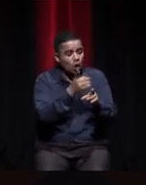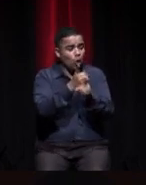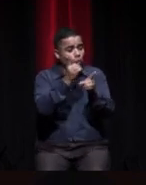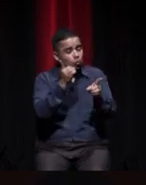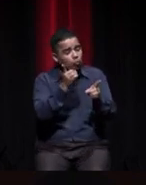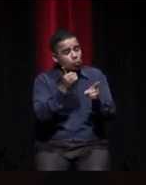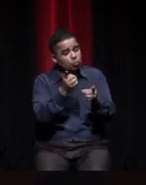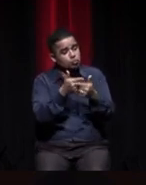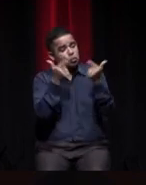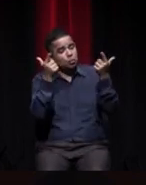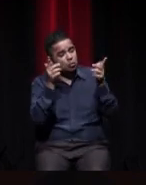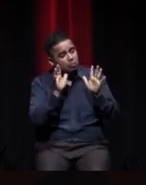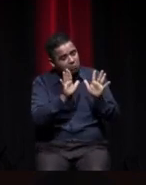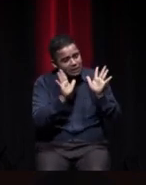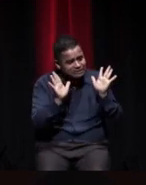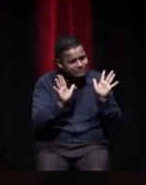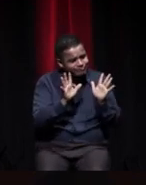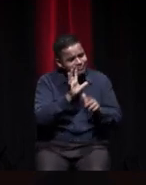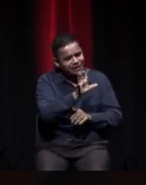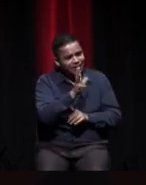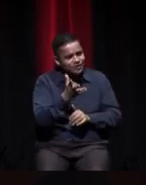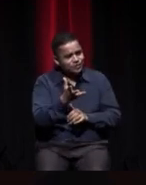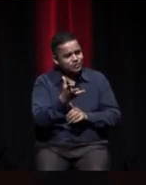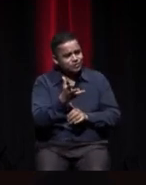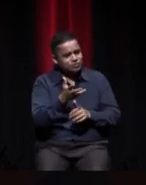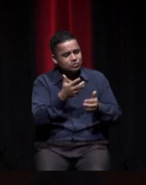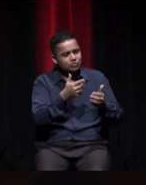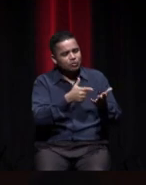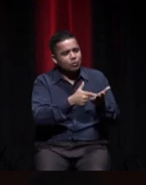This says who they are.